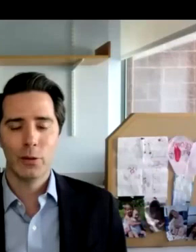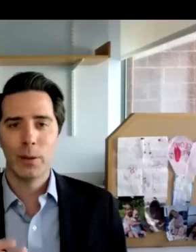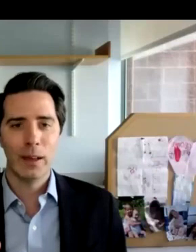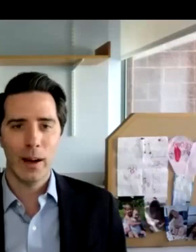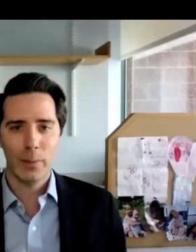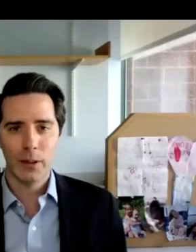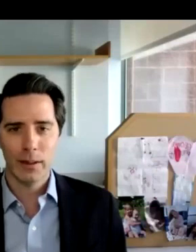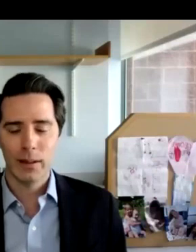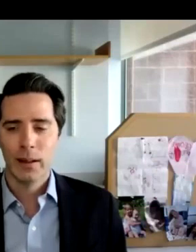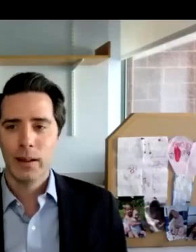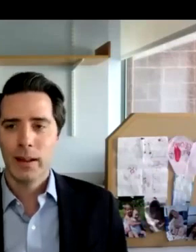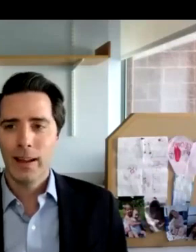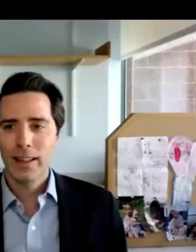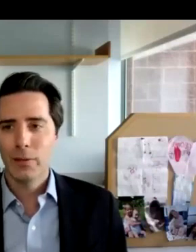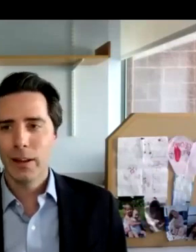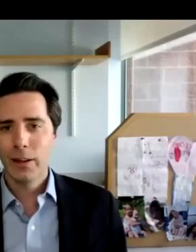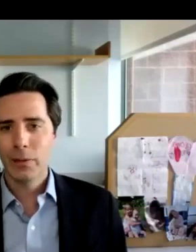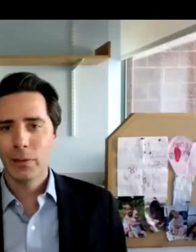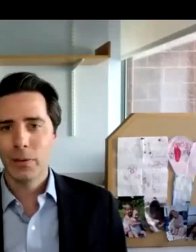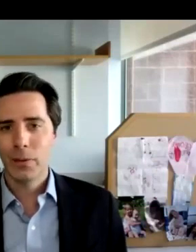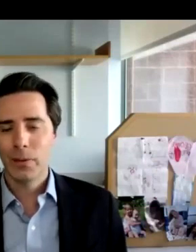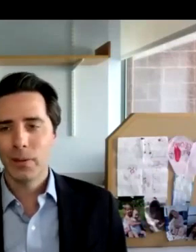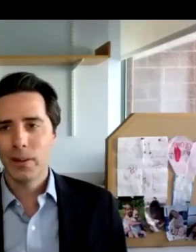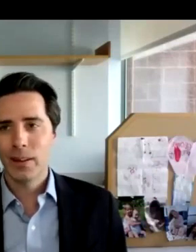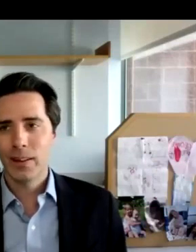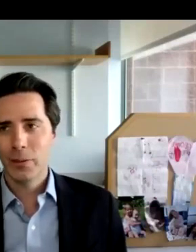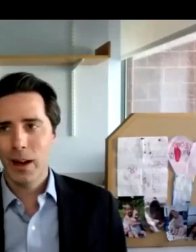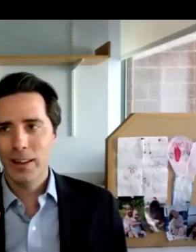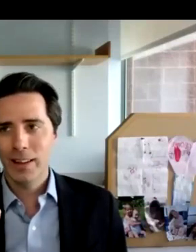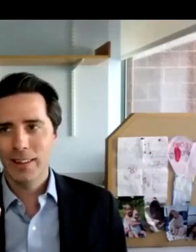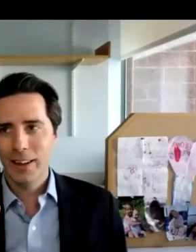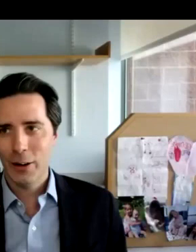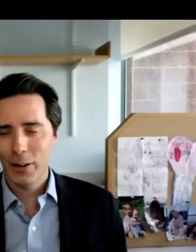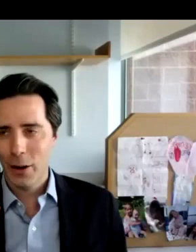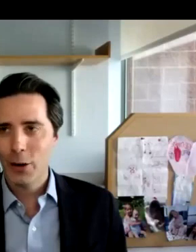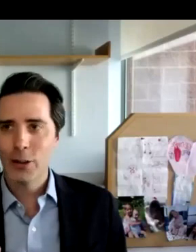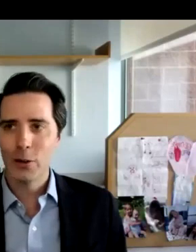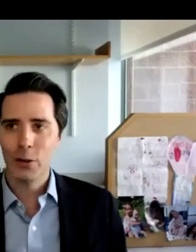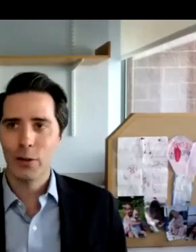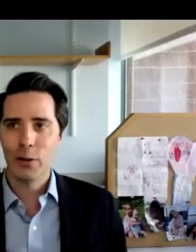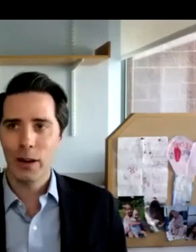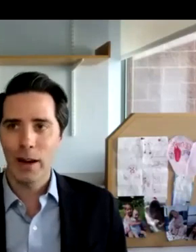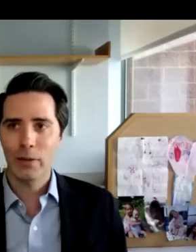treatment options it's very